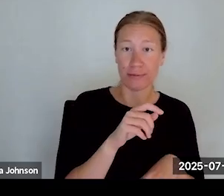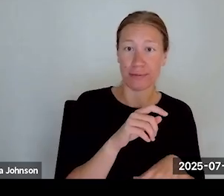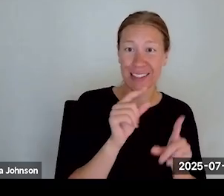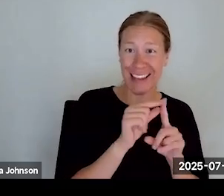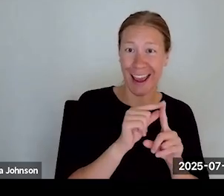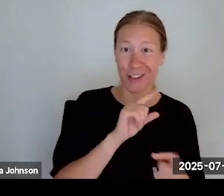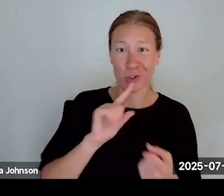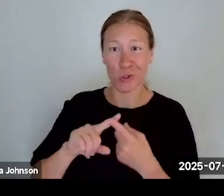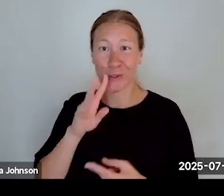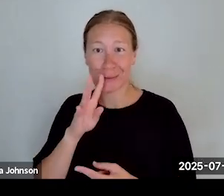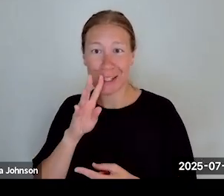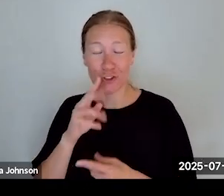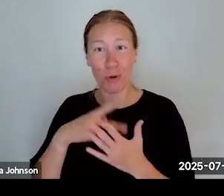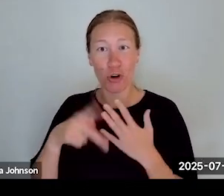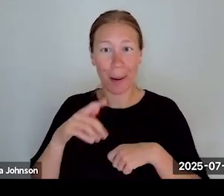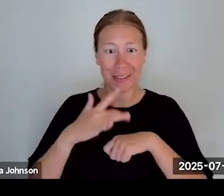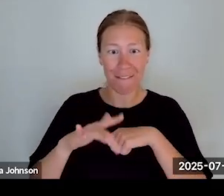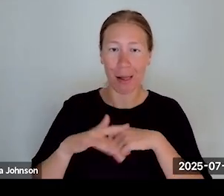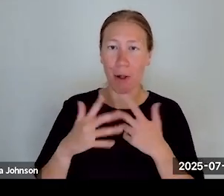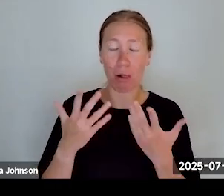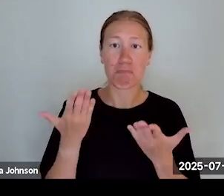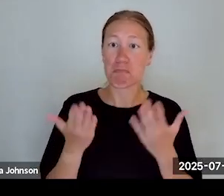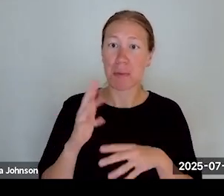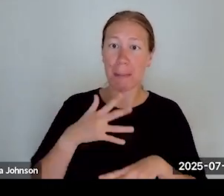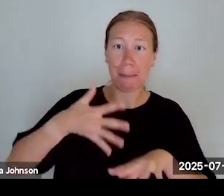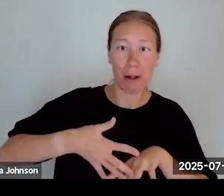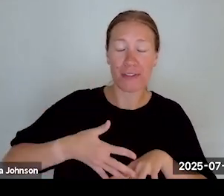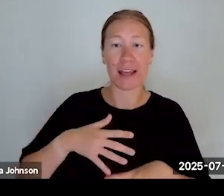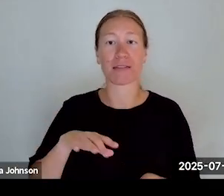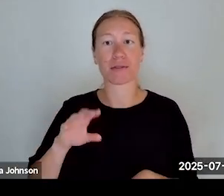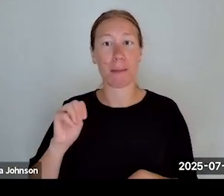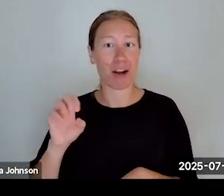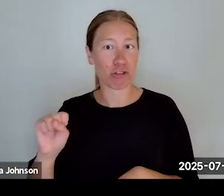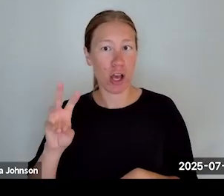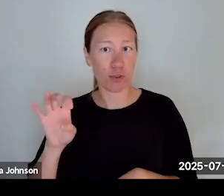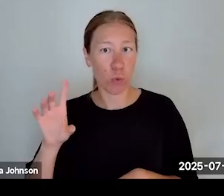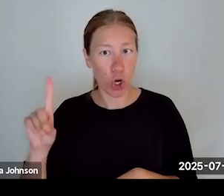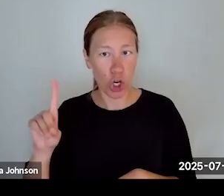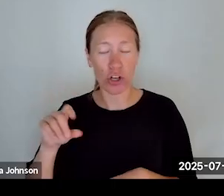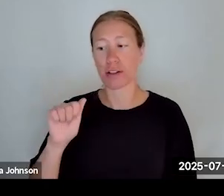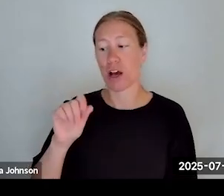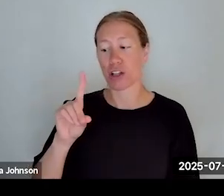and programs that are built directly into other software programs like Microsoft Word, Adobe Acrobat,